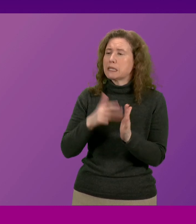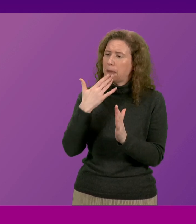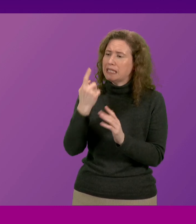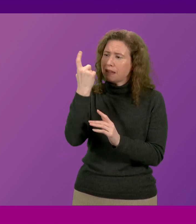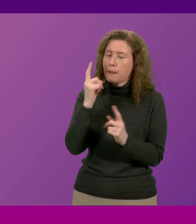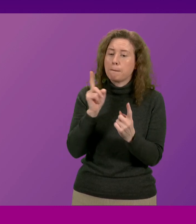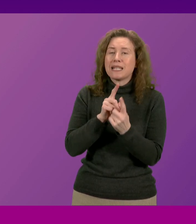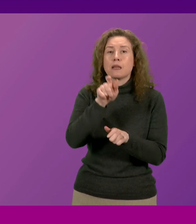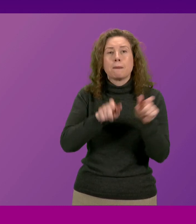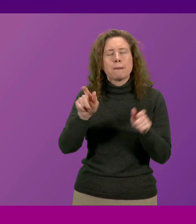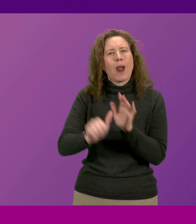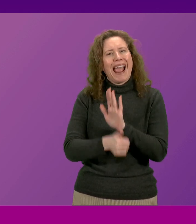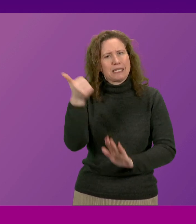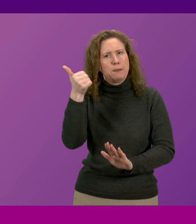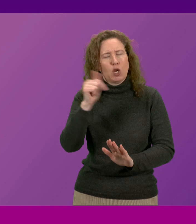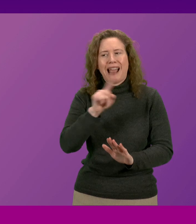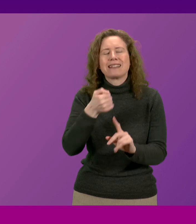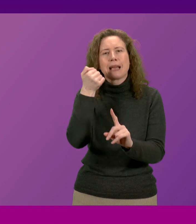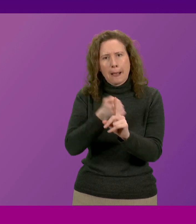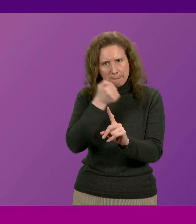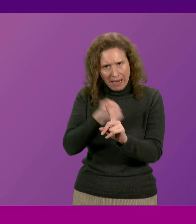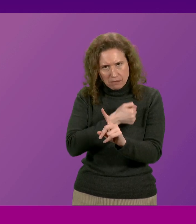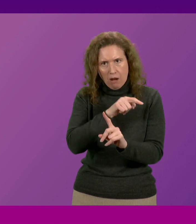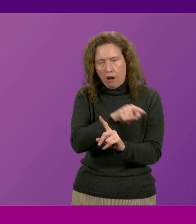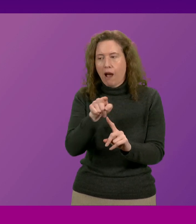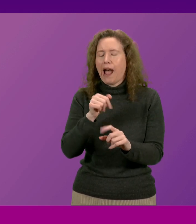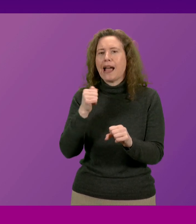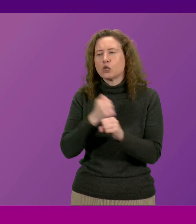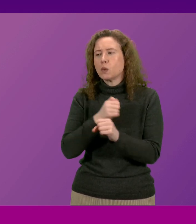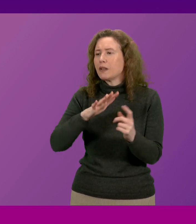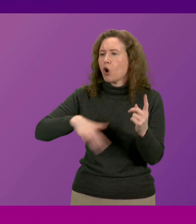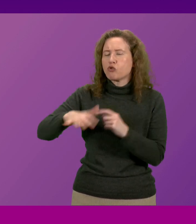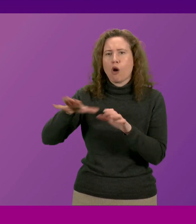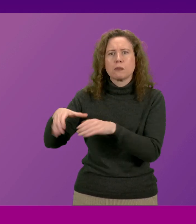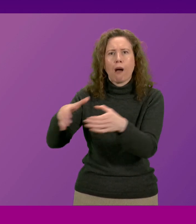the experts and campaigners and to do that in a cross-party way—as he did with placental growth